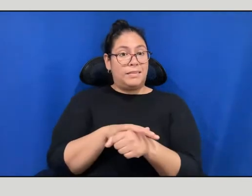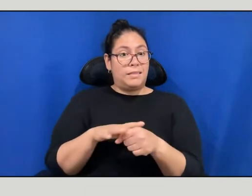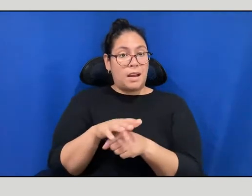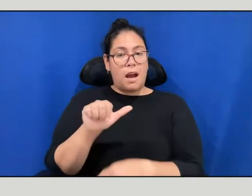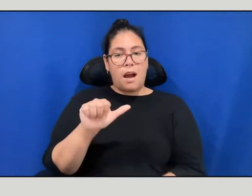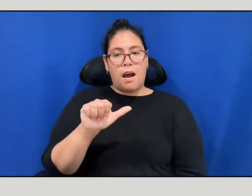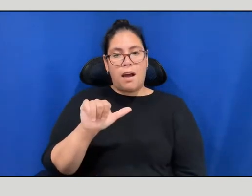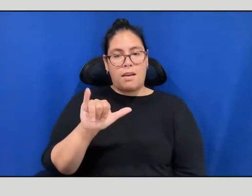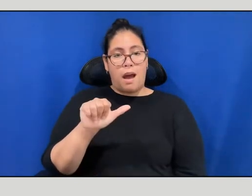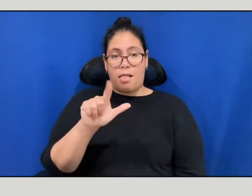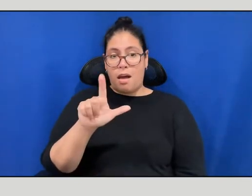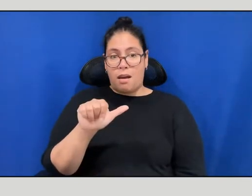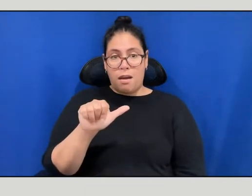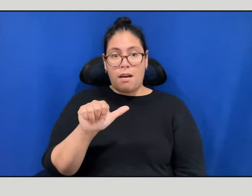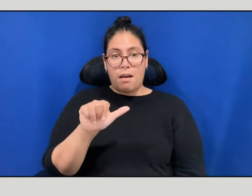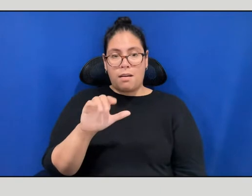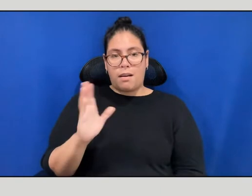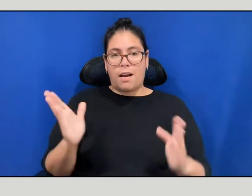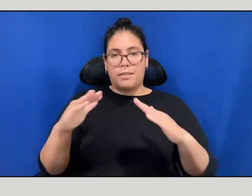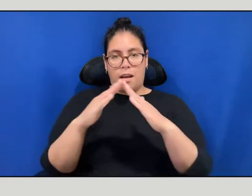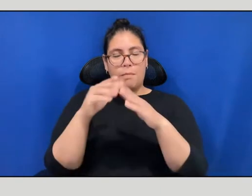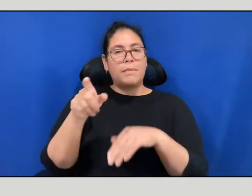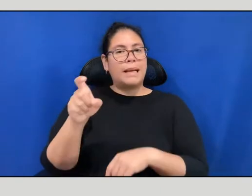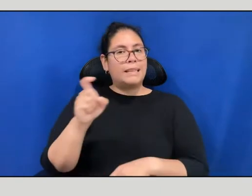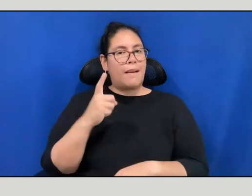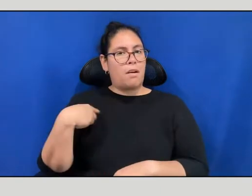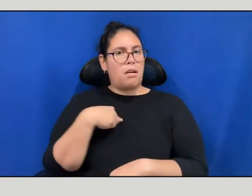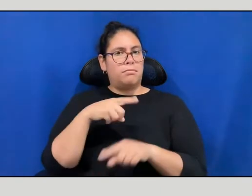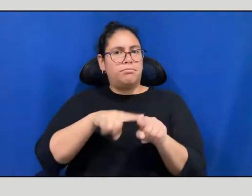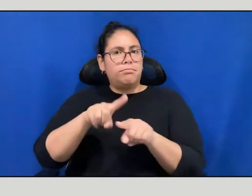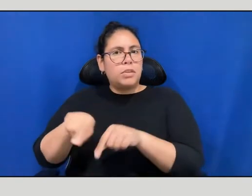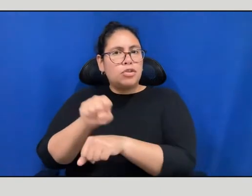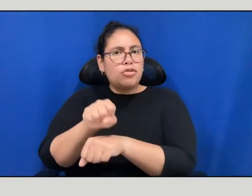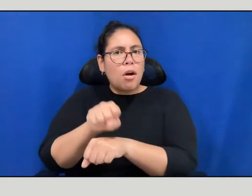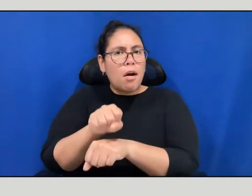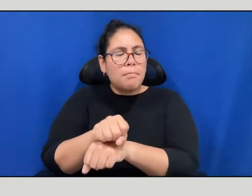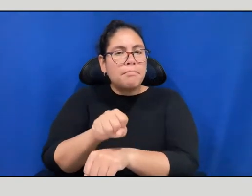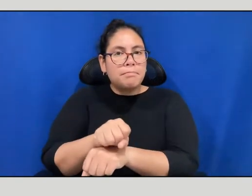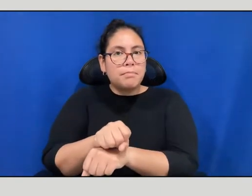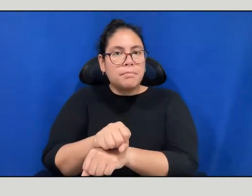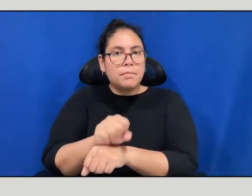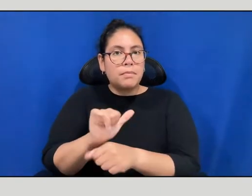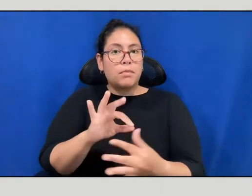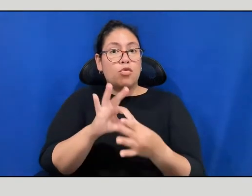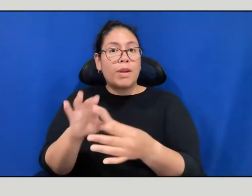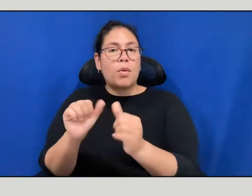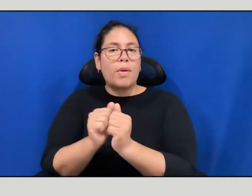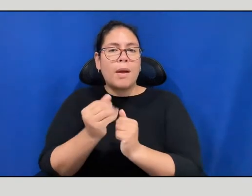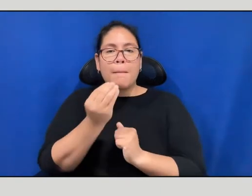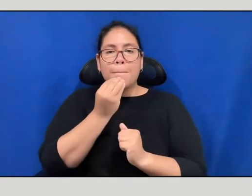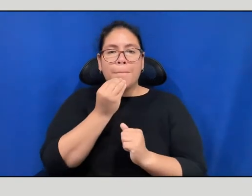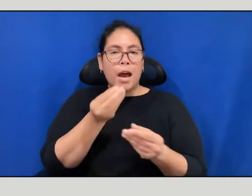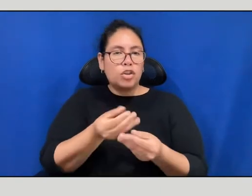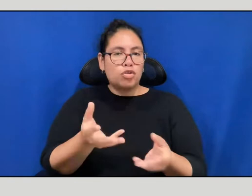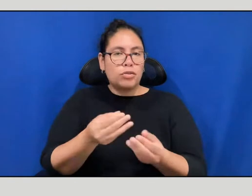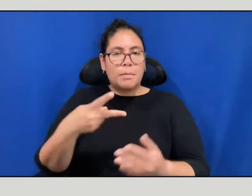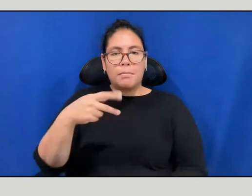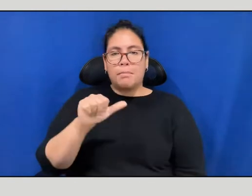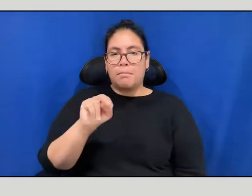and all of those jobs were related with the palm tree. So for us living in Loiza at that time,